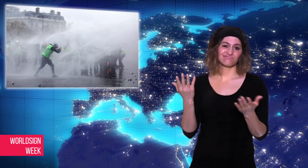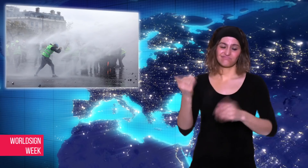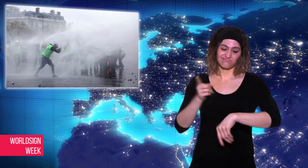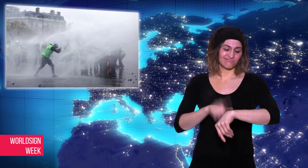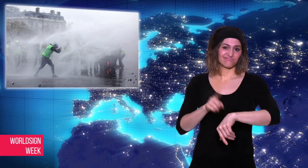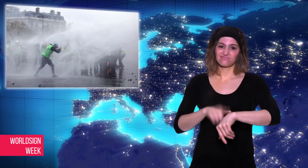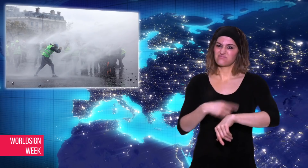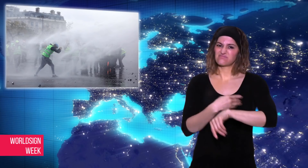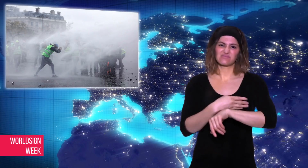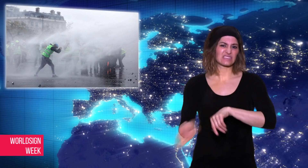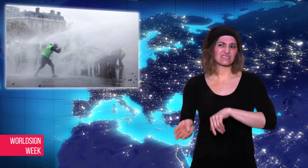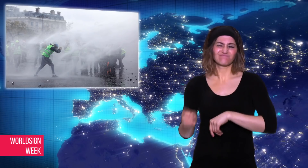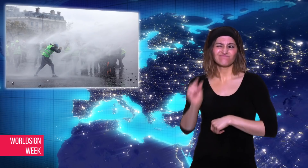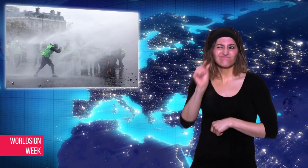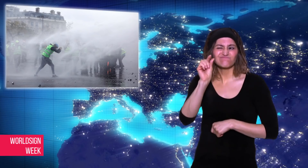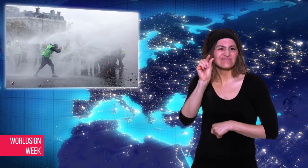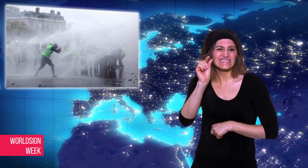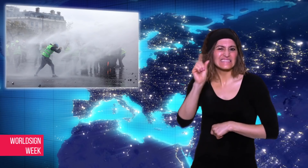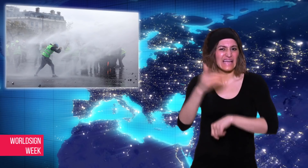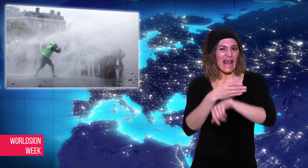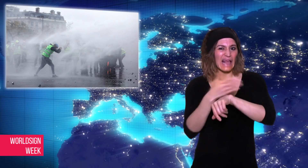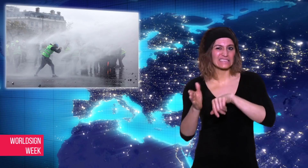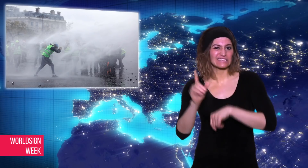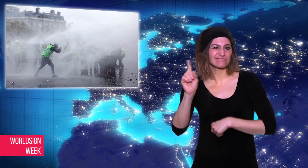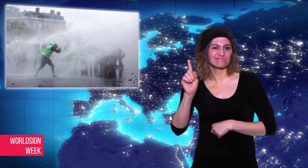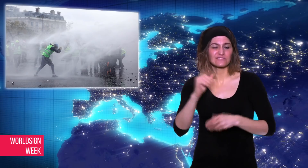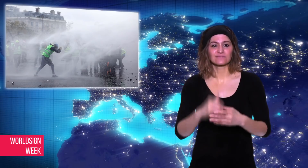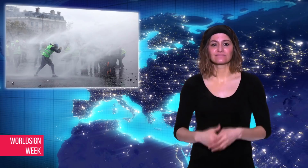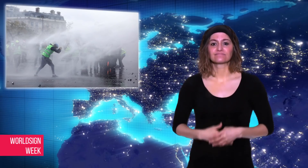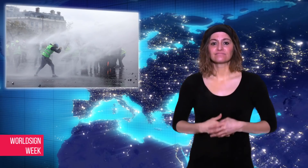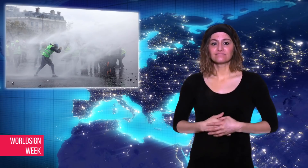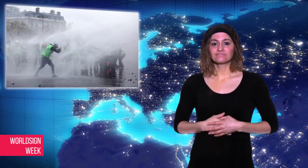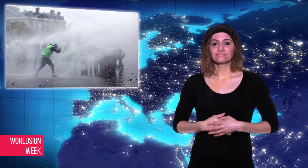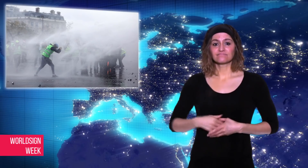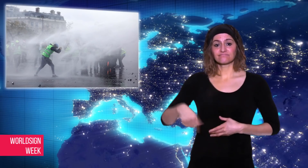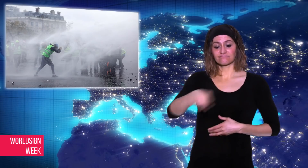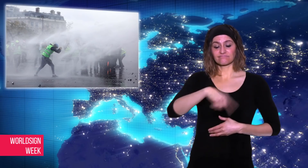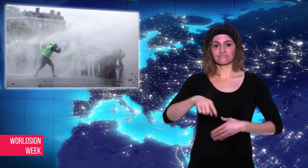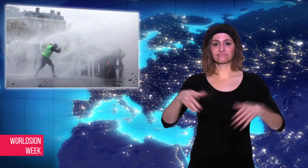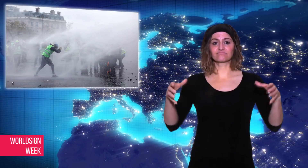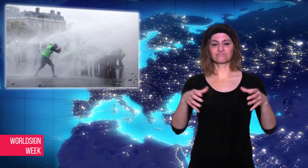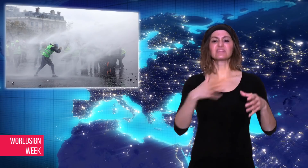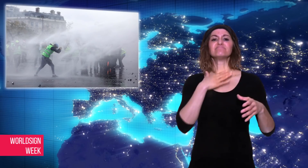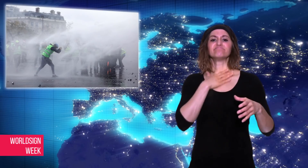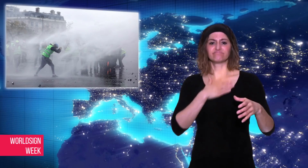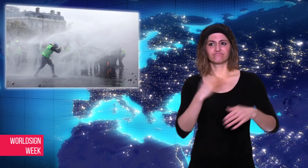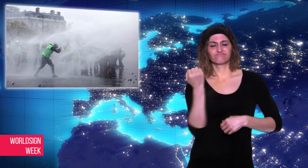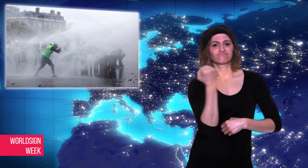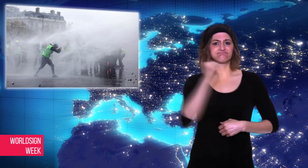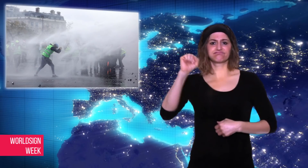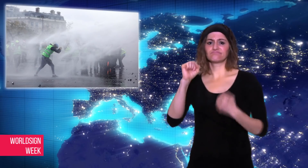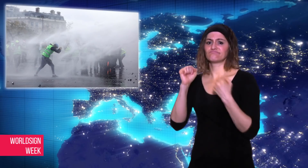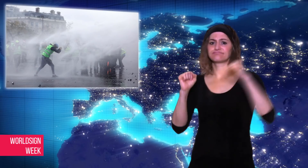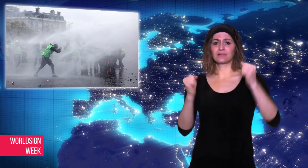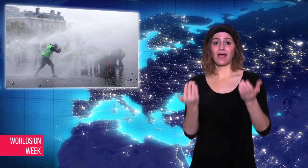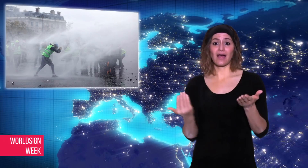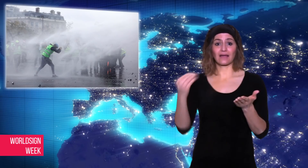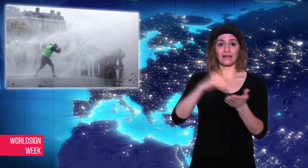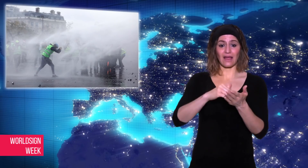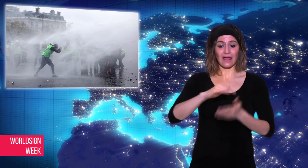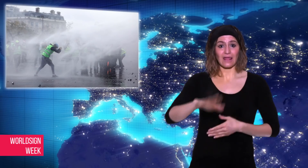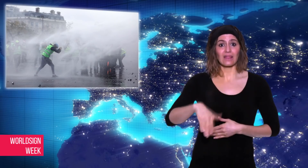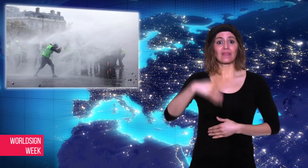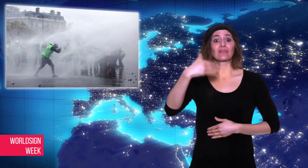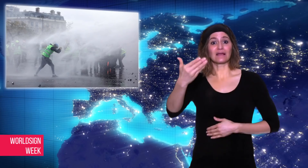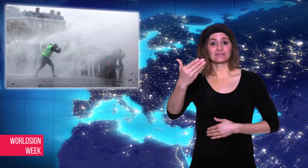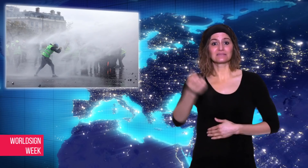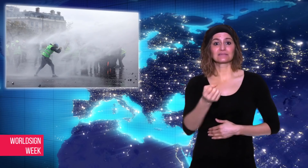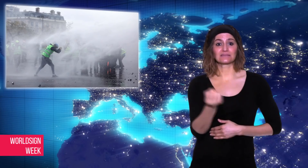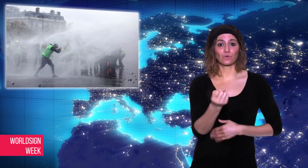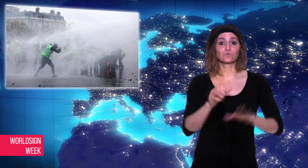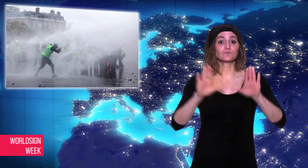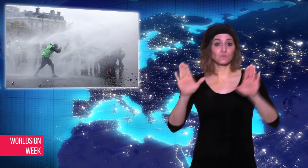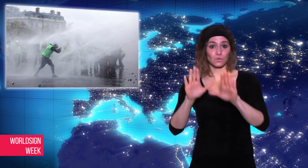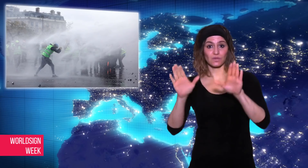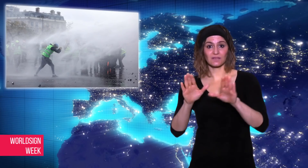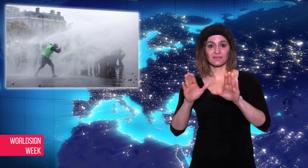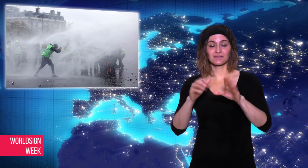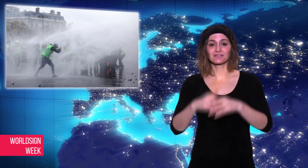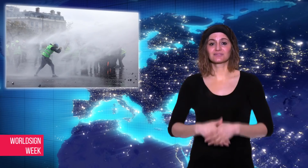and plan to protest again next weekend.